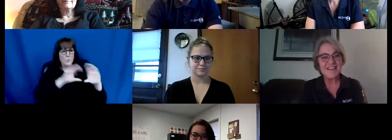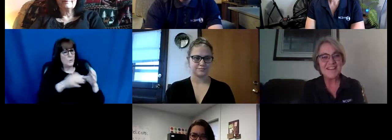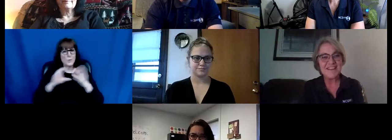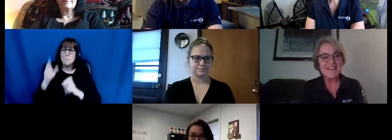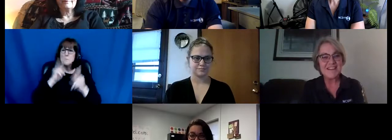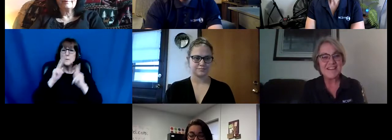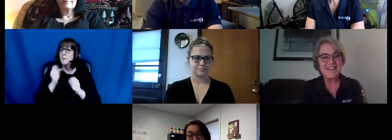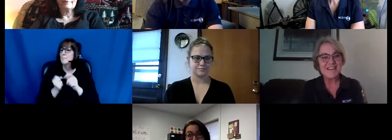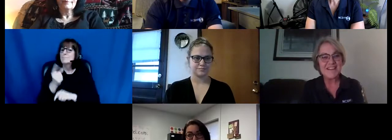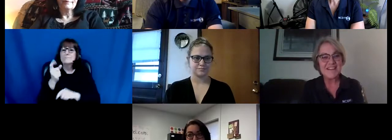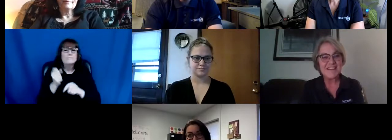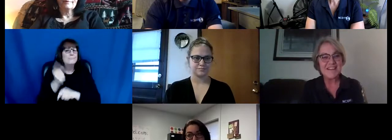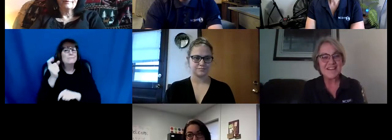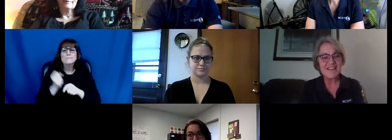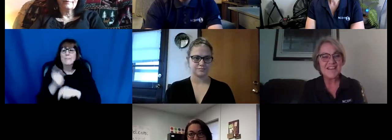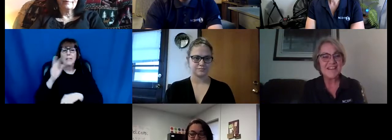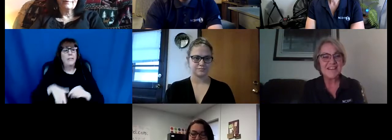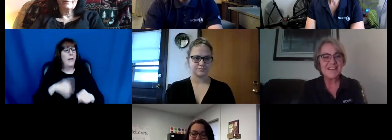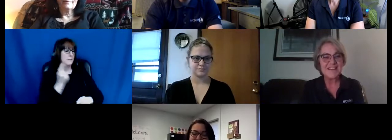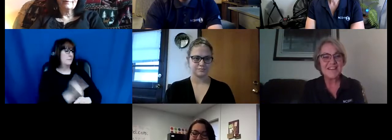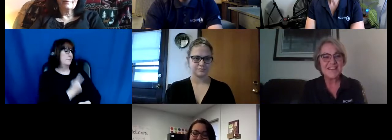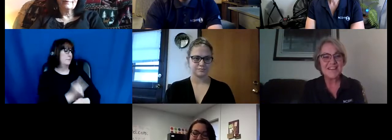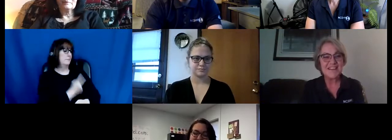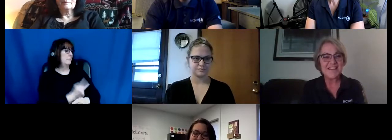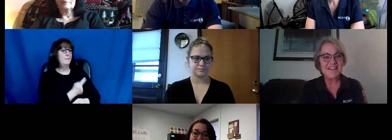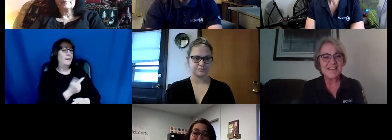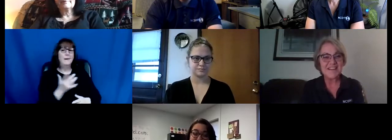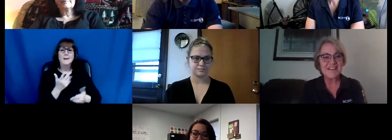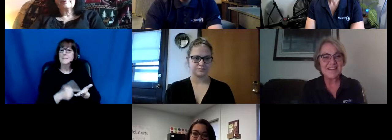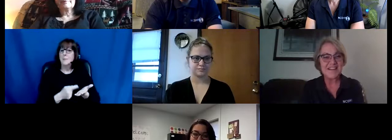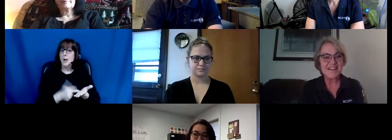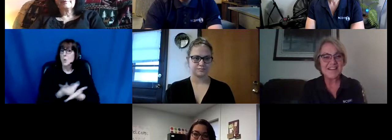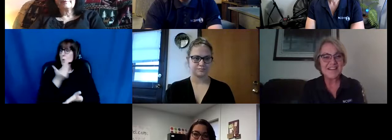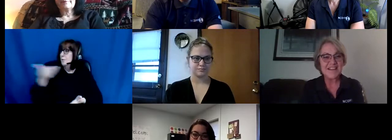still had some usual suspects but um every once in a while we'd have new people and even people from